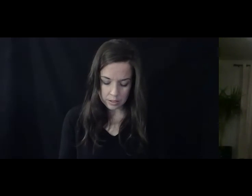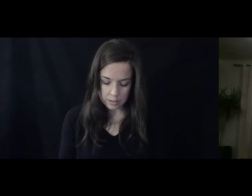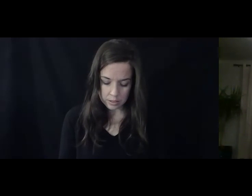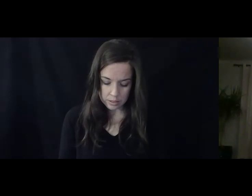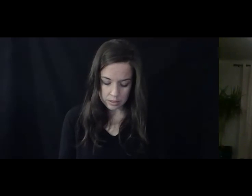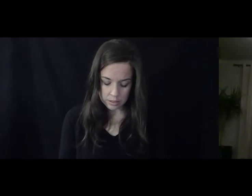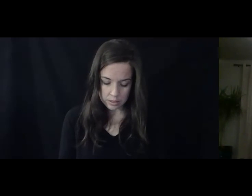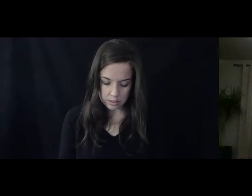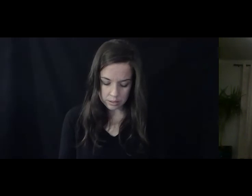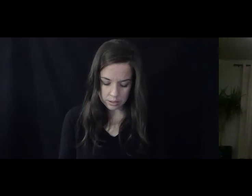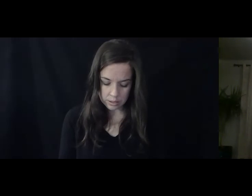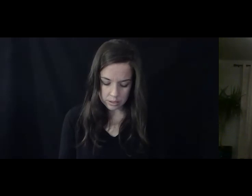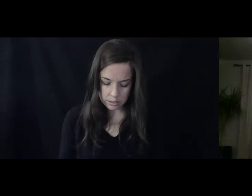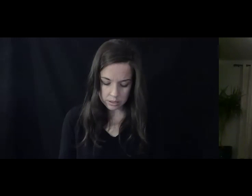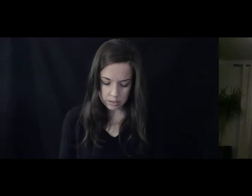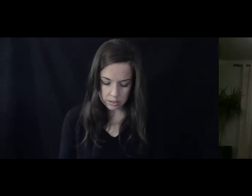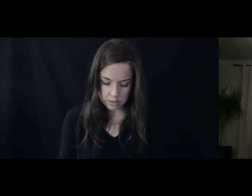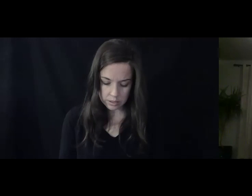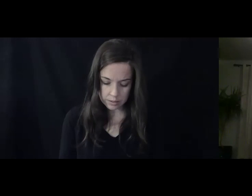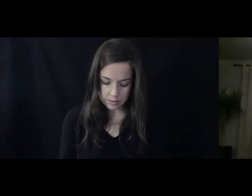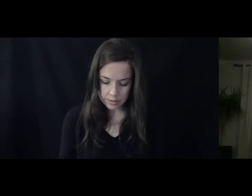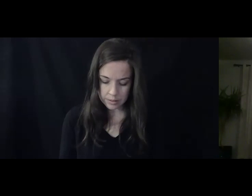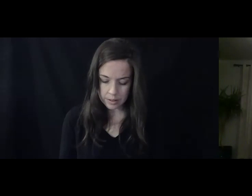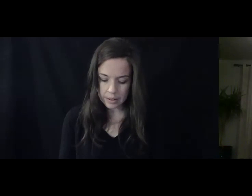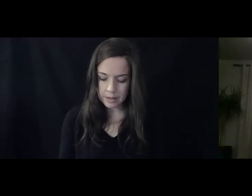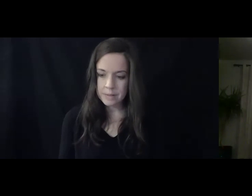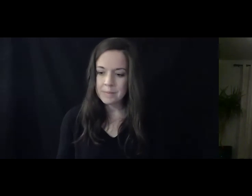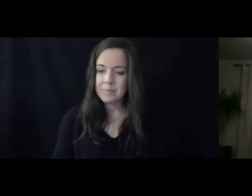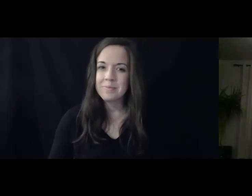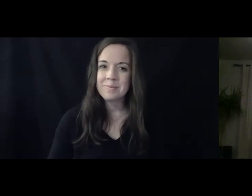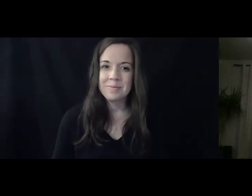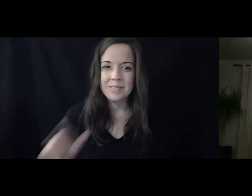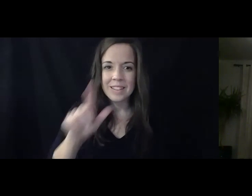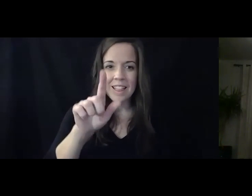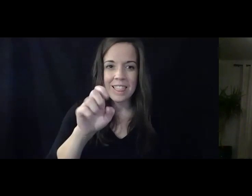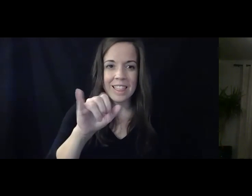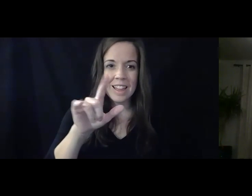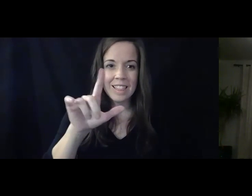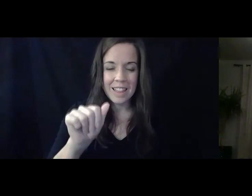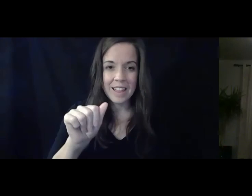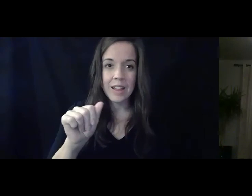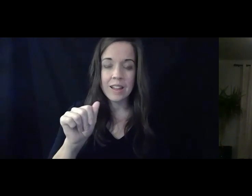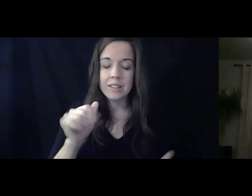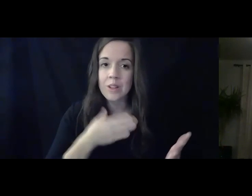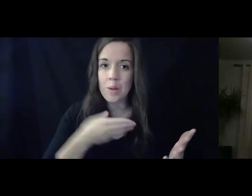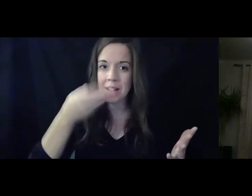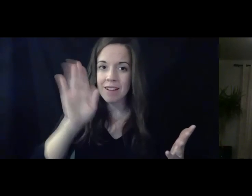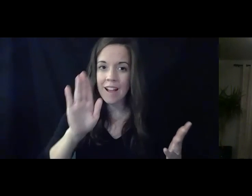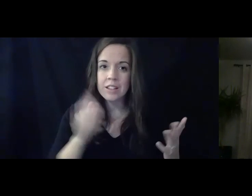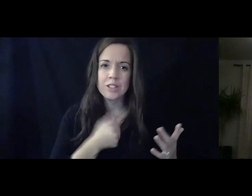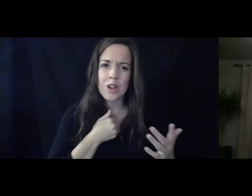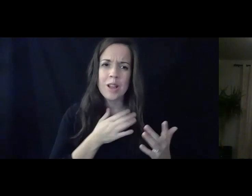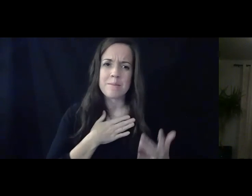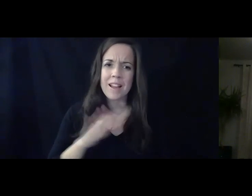Leila! Oh my God. Sorry, my dog has decided that this is play time,